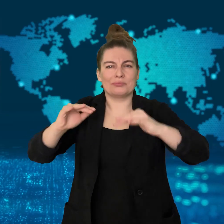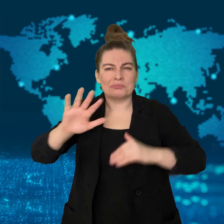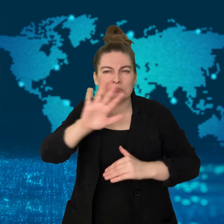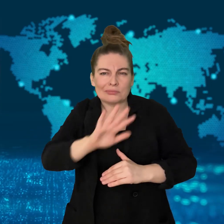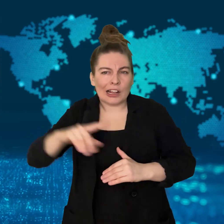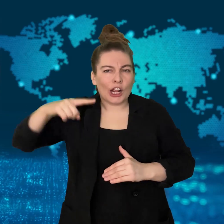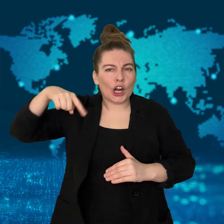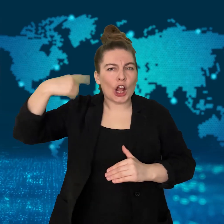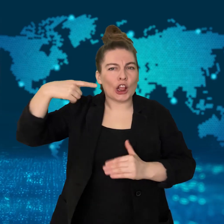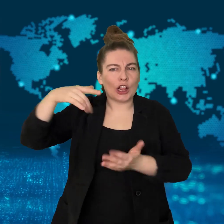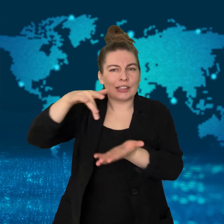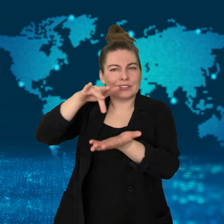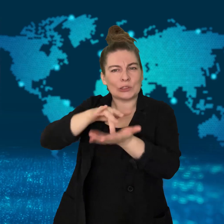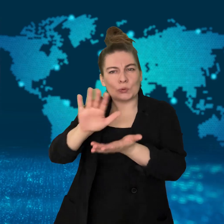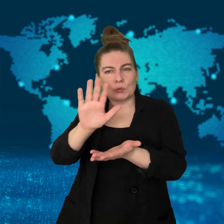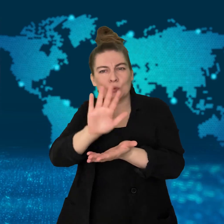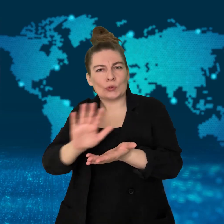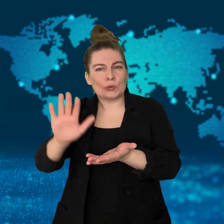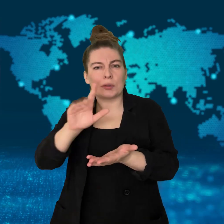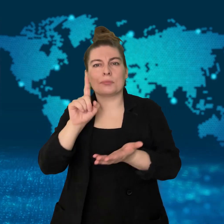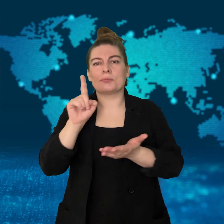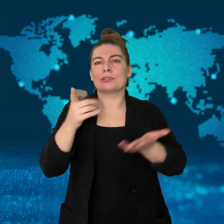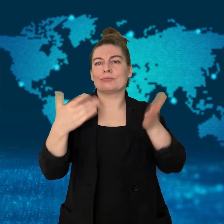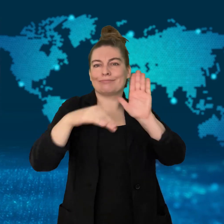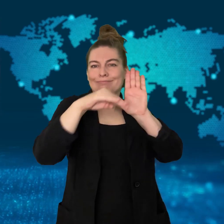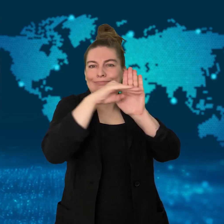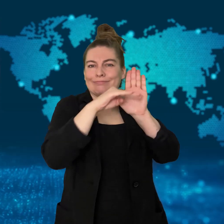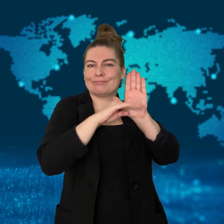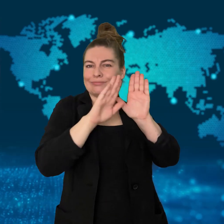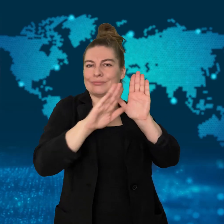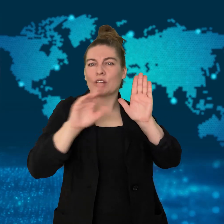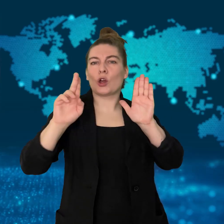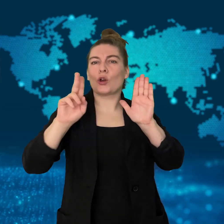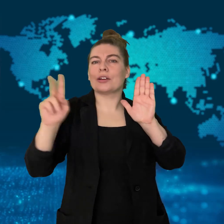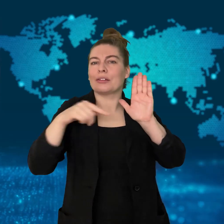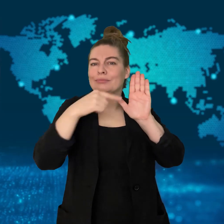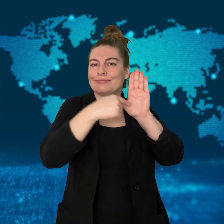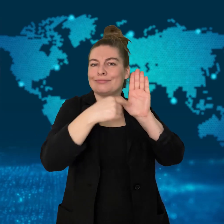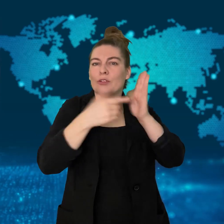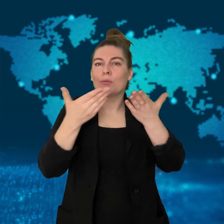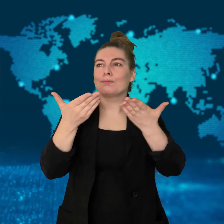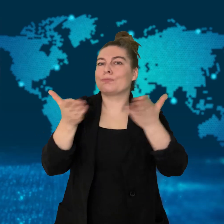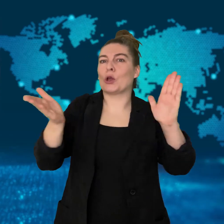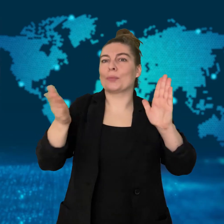but a Public Order Act prevented them from doing so.